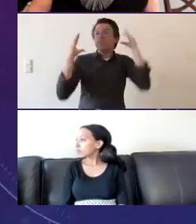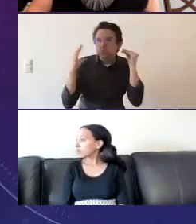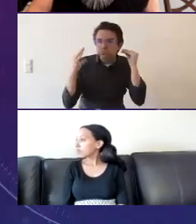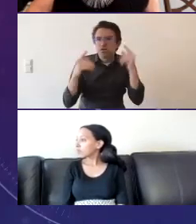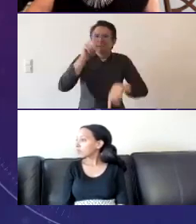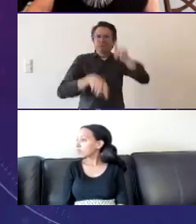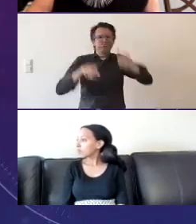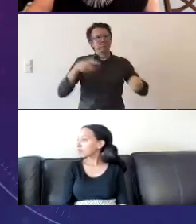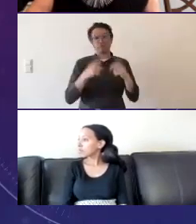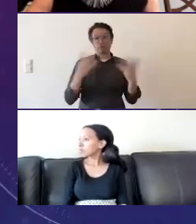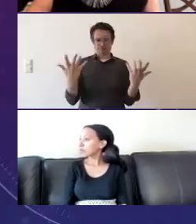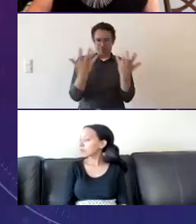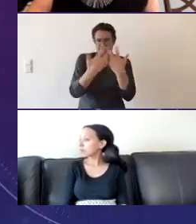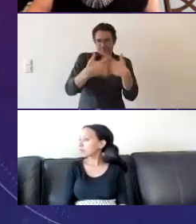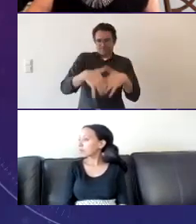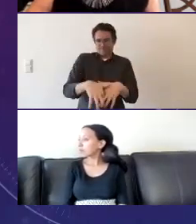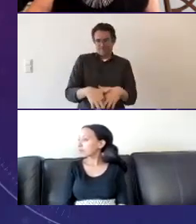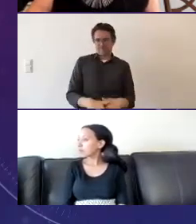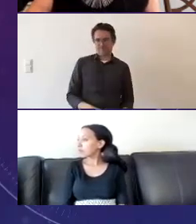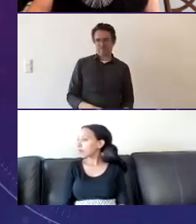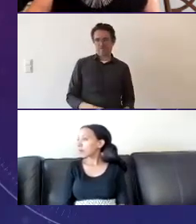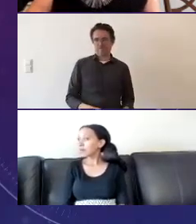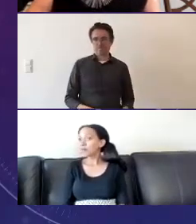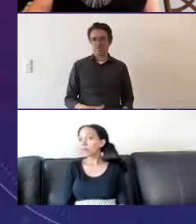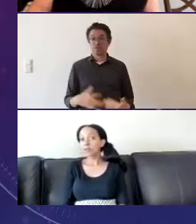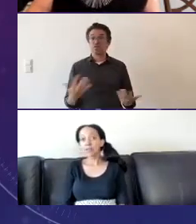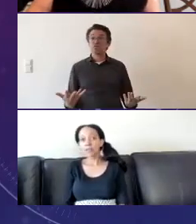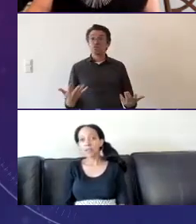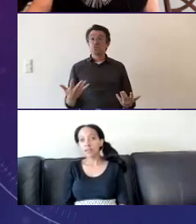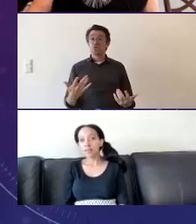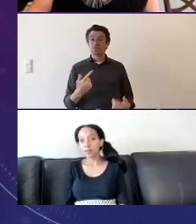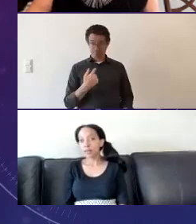it could means that they're deaf in both years or one year because means that